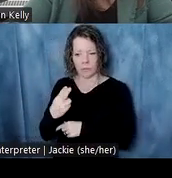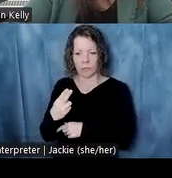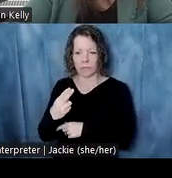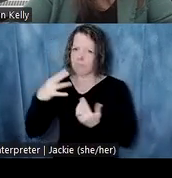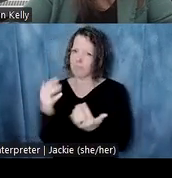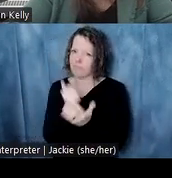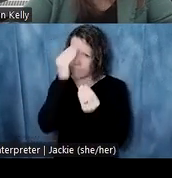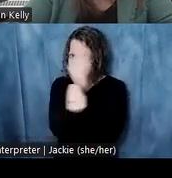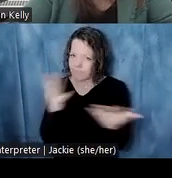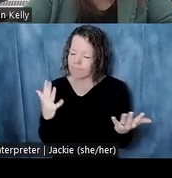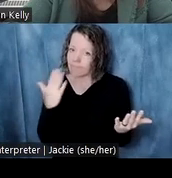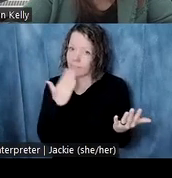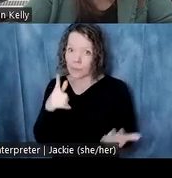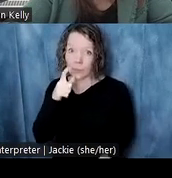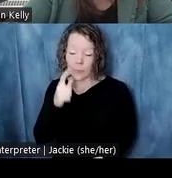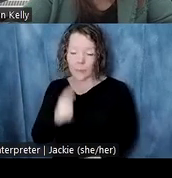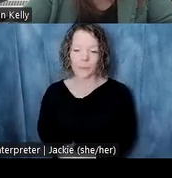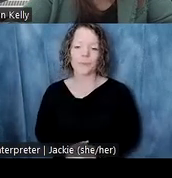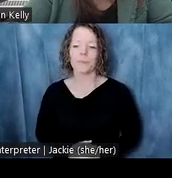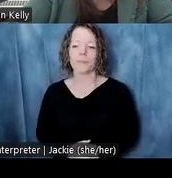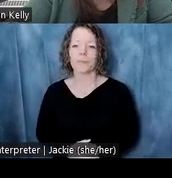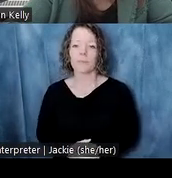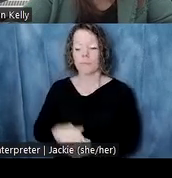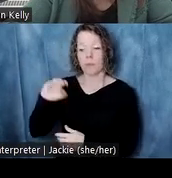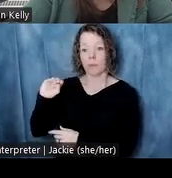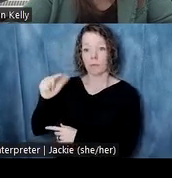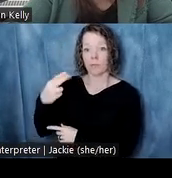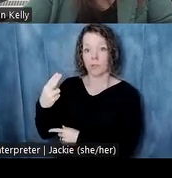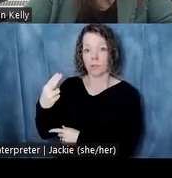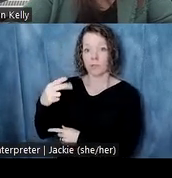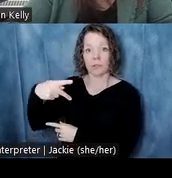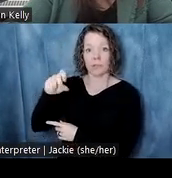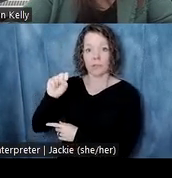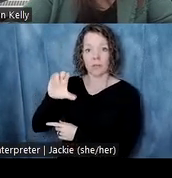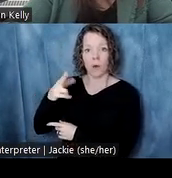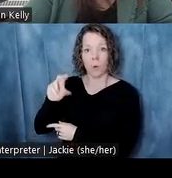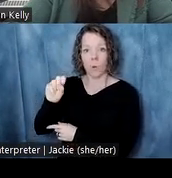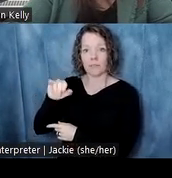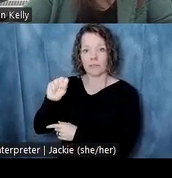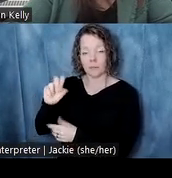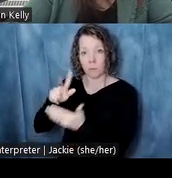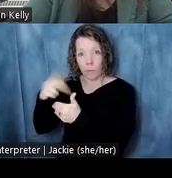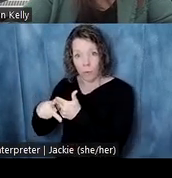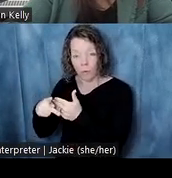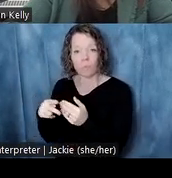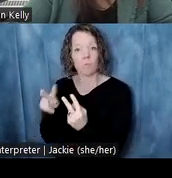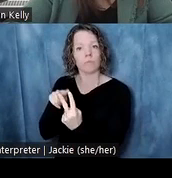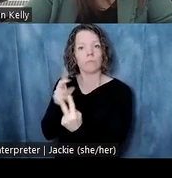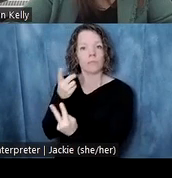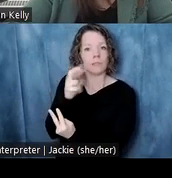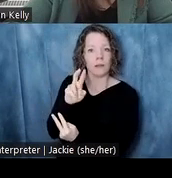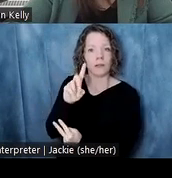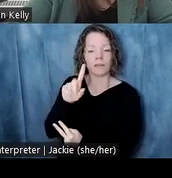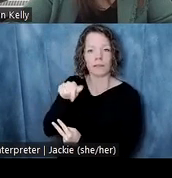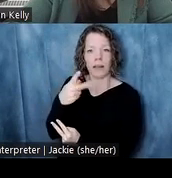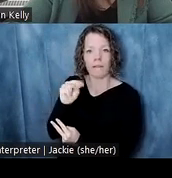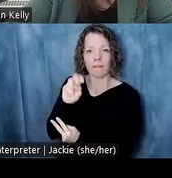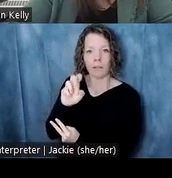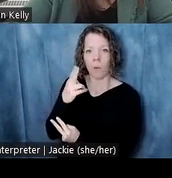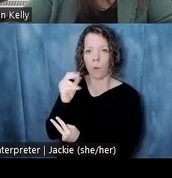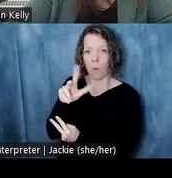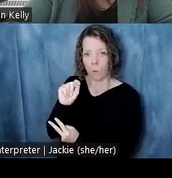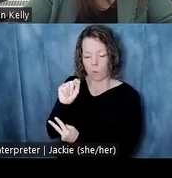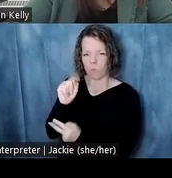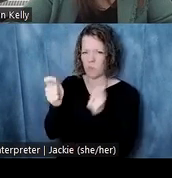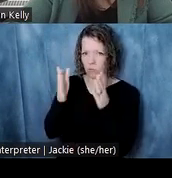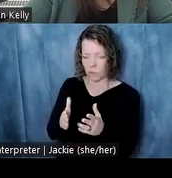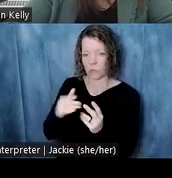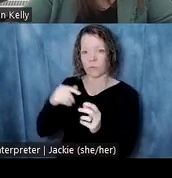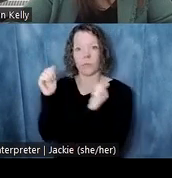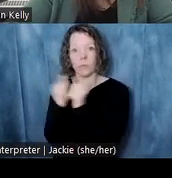thank them as well - the MGH Psychosis Program co-directed by Dr. Daphne Holt and Dr. Oliver